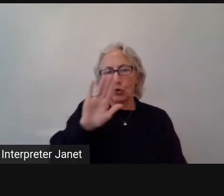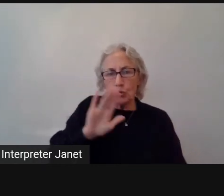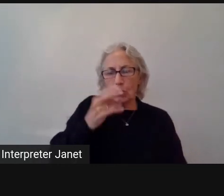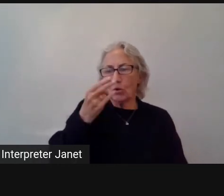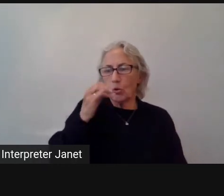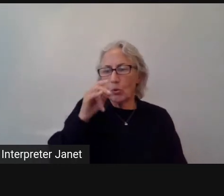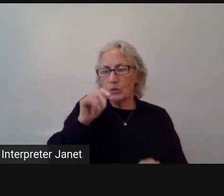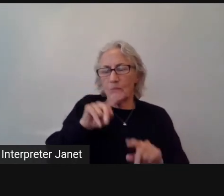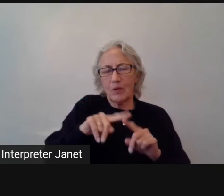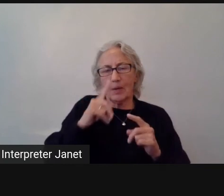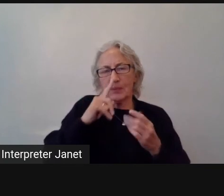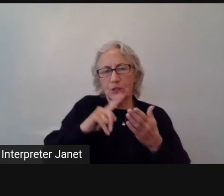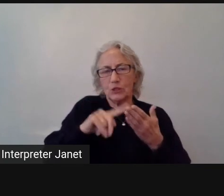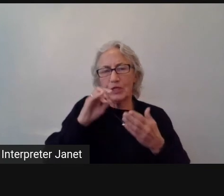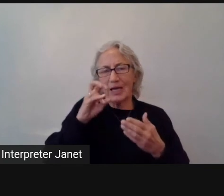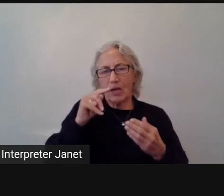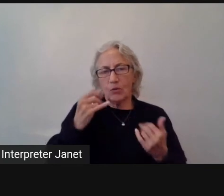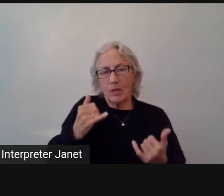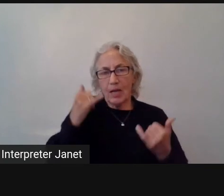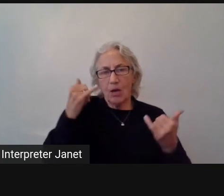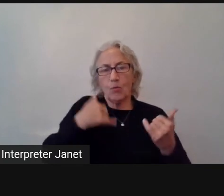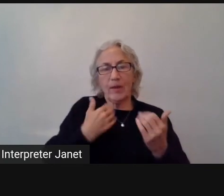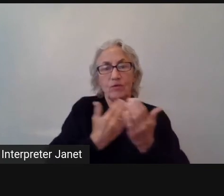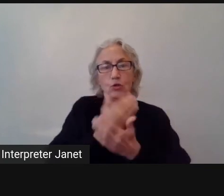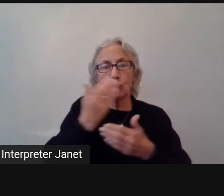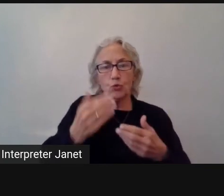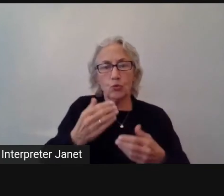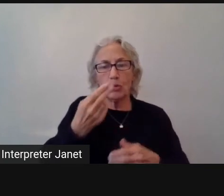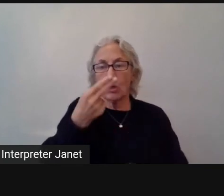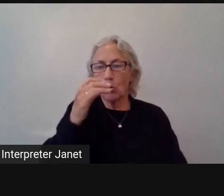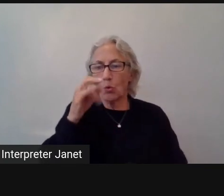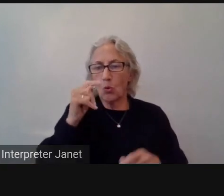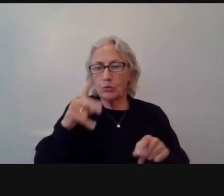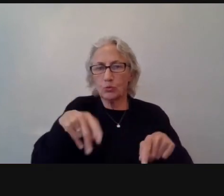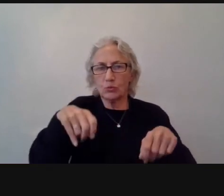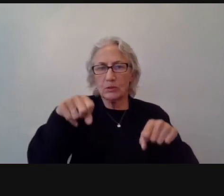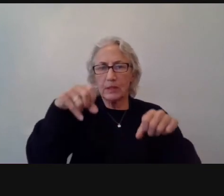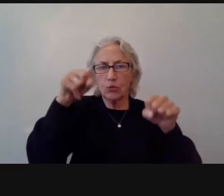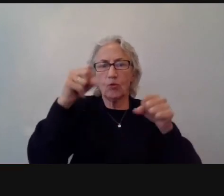on boosting up conversions with accessible e-commerce at 12:00 UTC.